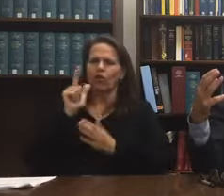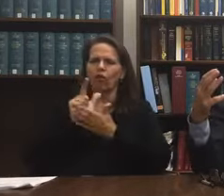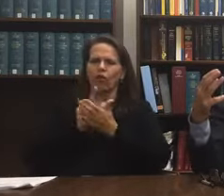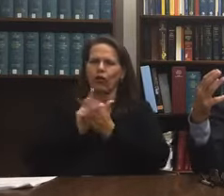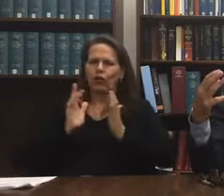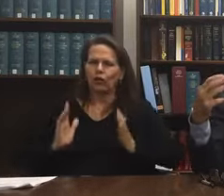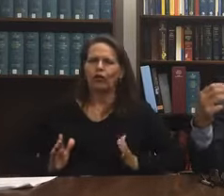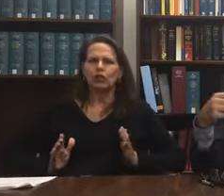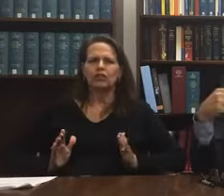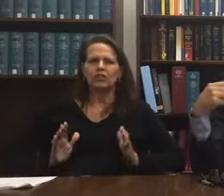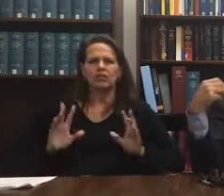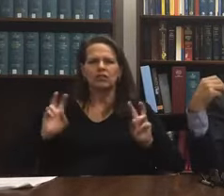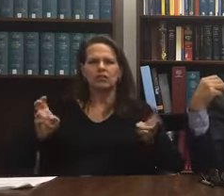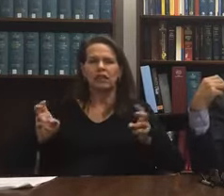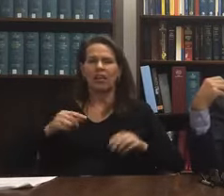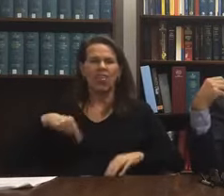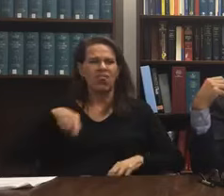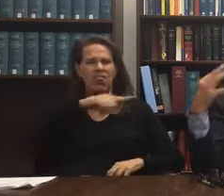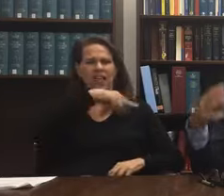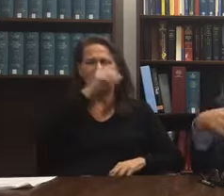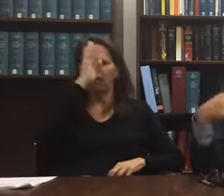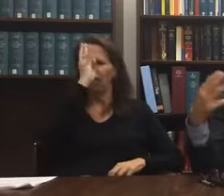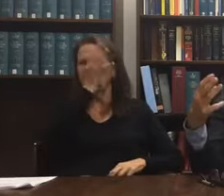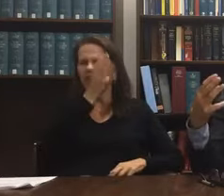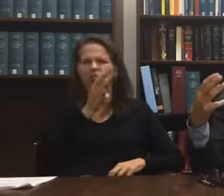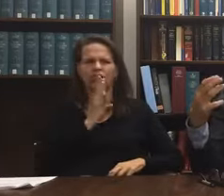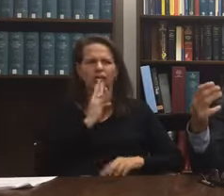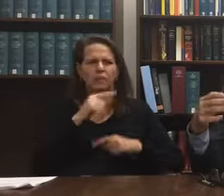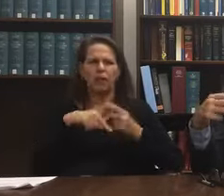sort of off-the-wall or talk about policies and you're not really going to